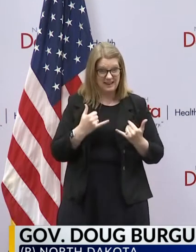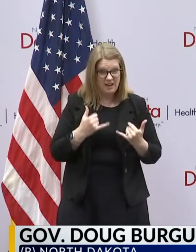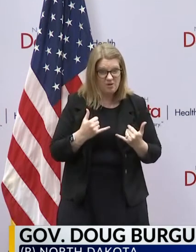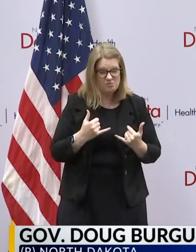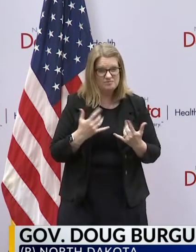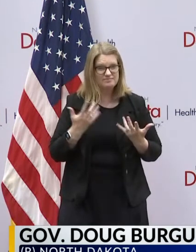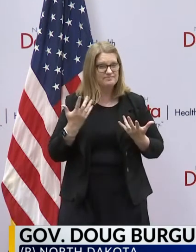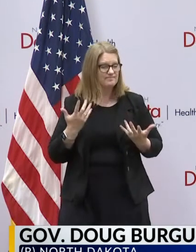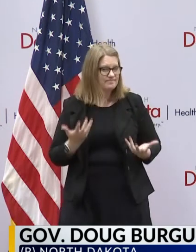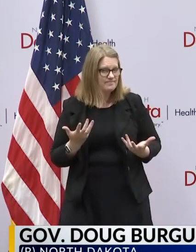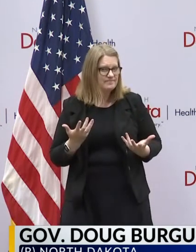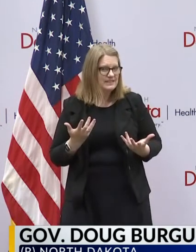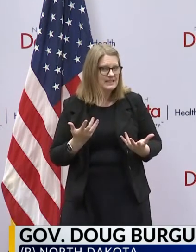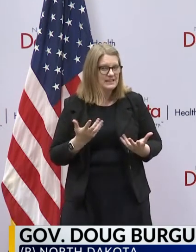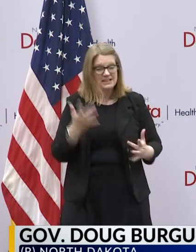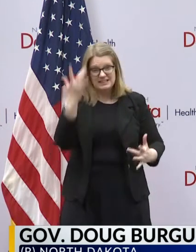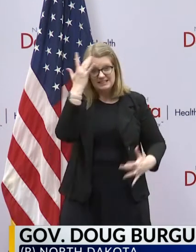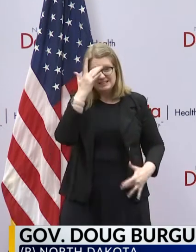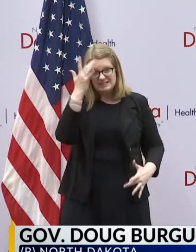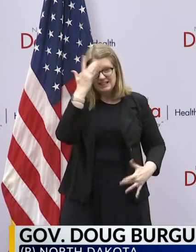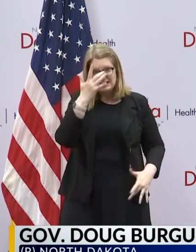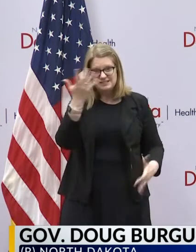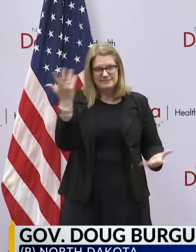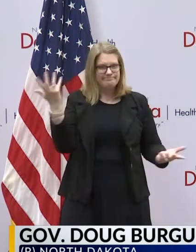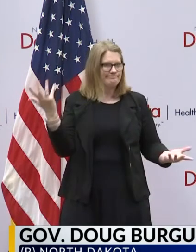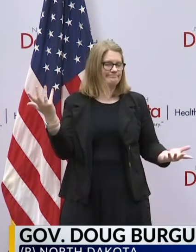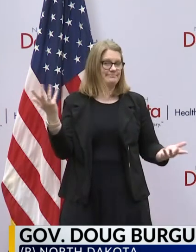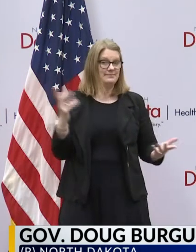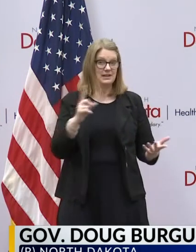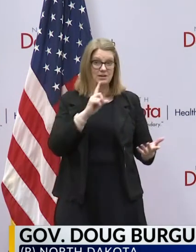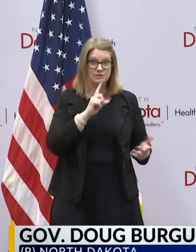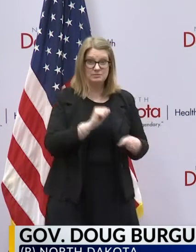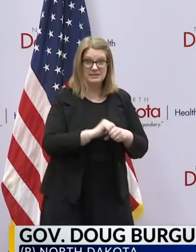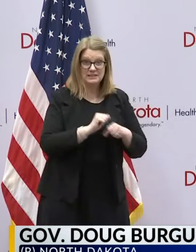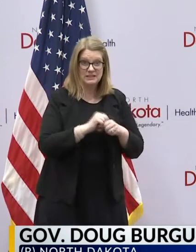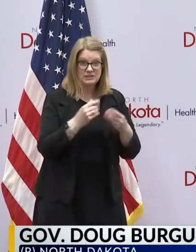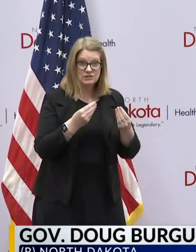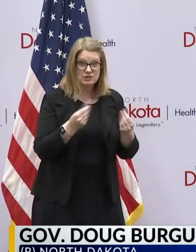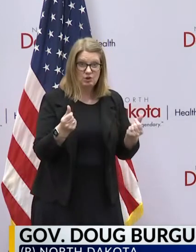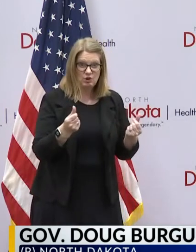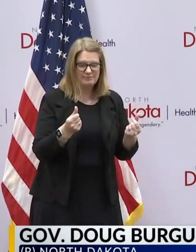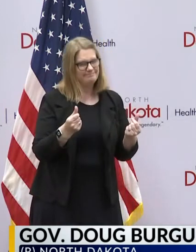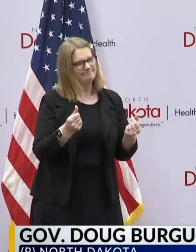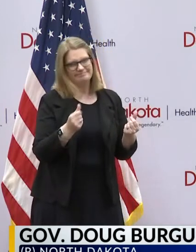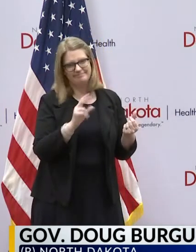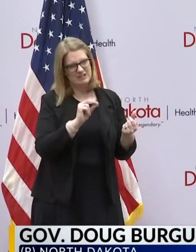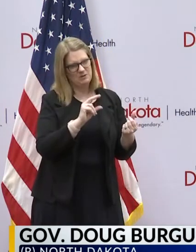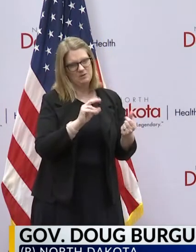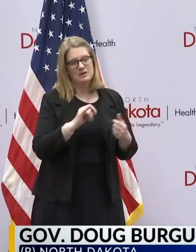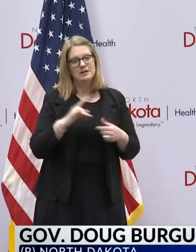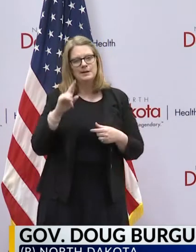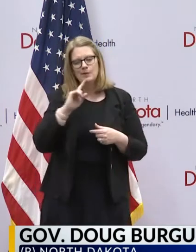OF VACCINE TRIALS. AT THE MOMENT, WE STILL HAVE A DISEASE FOR WHICH WE DON'T HAVE